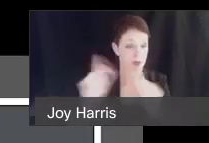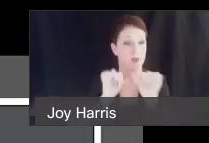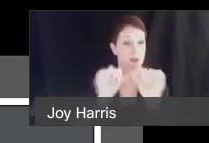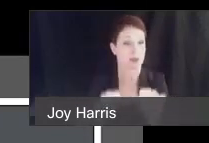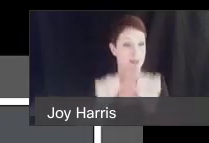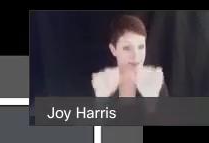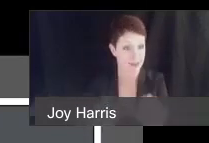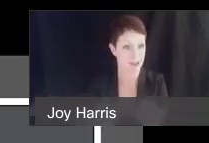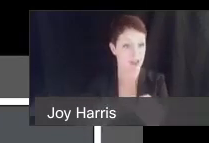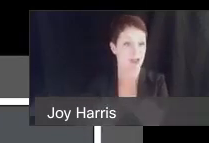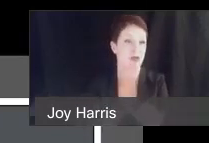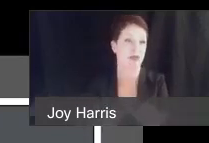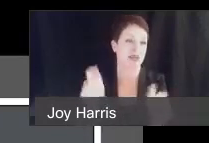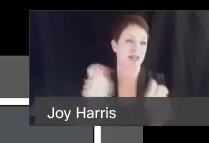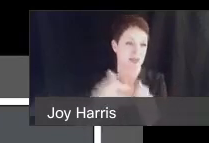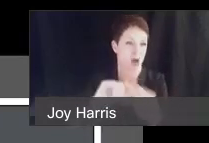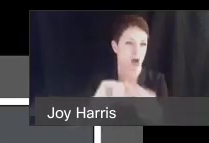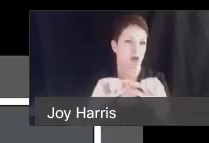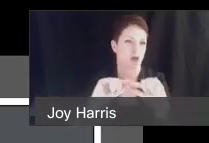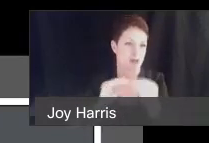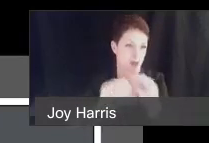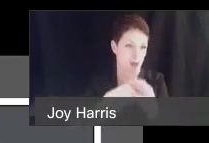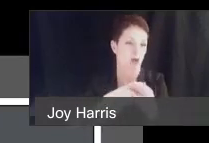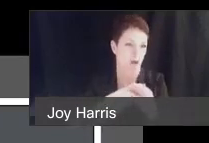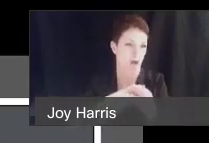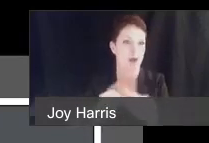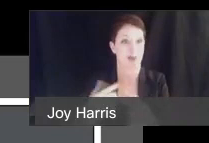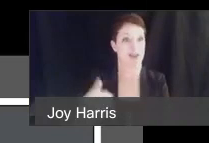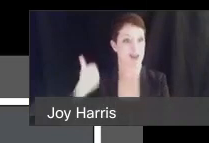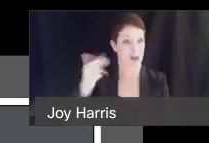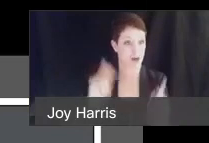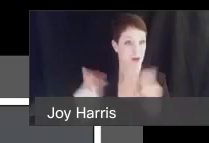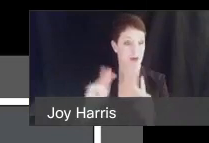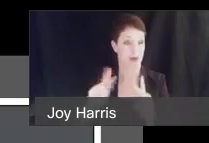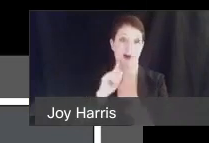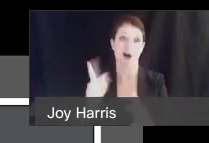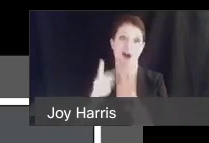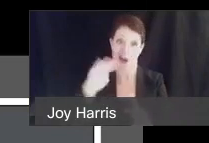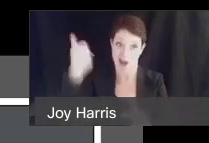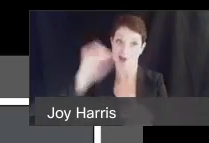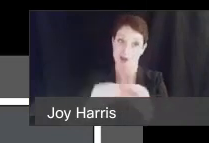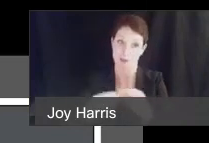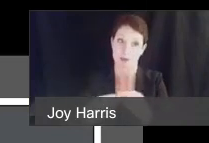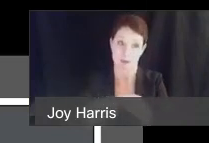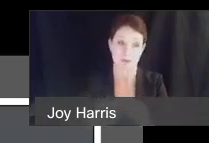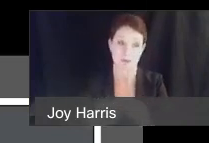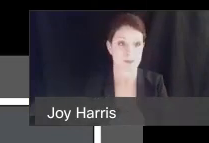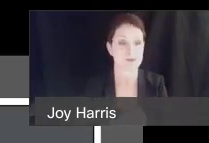a smaller share of our cases and younger people a higher share. I am pleased to see